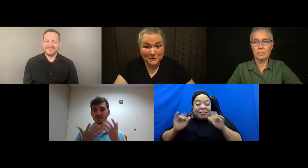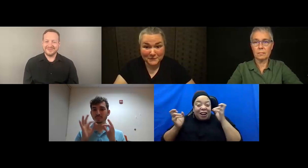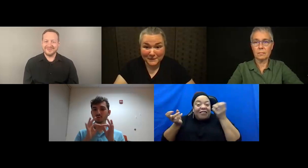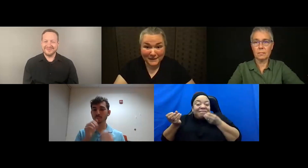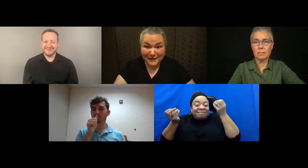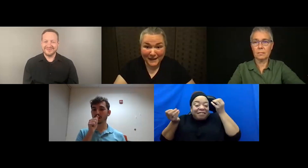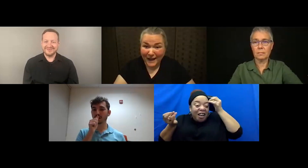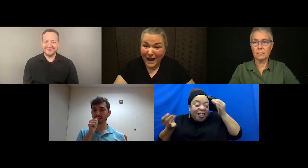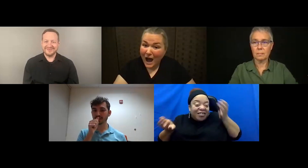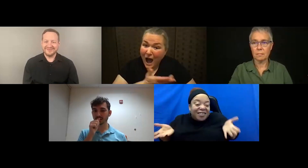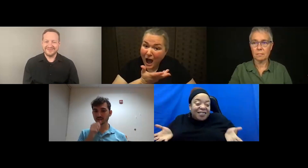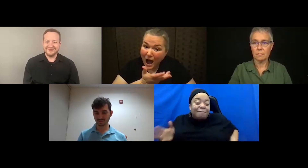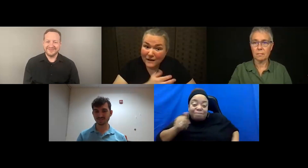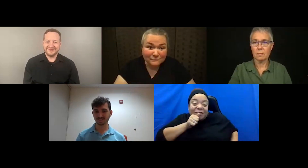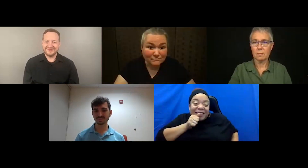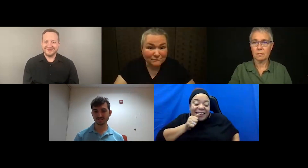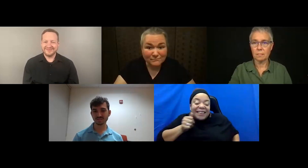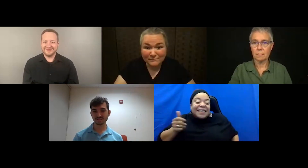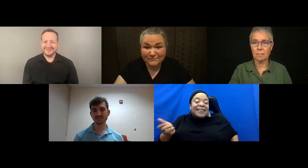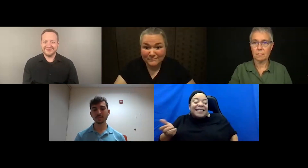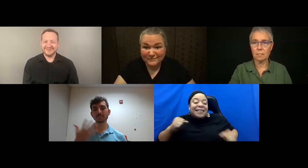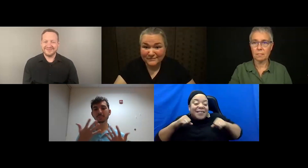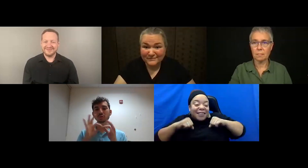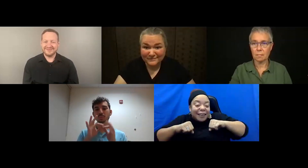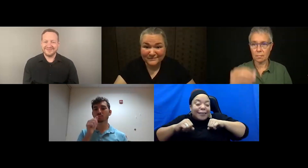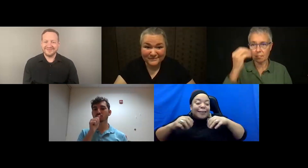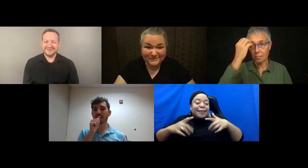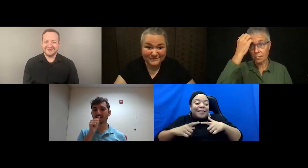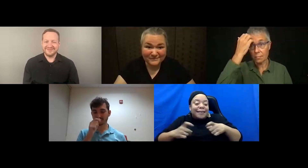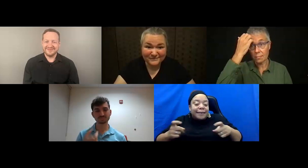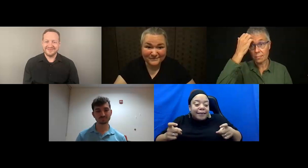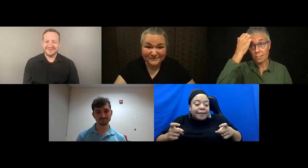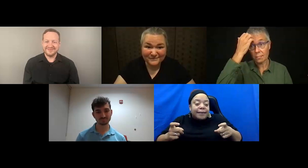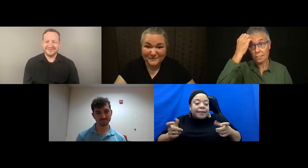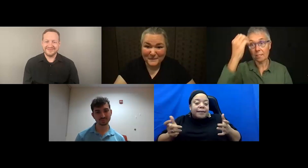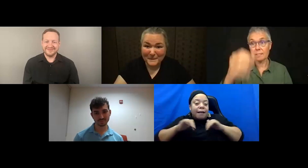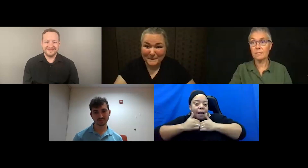more stuff to think about. Oh yeah, Yoel, your privacy and security.